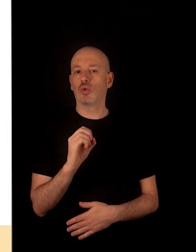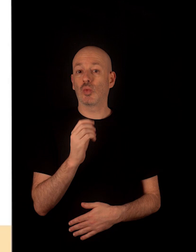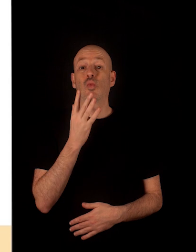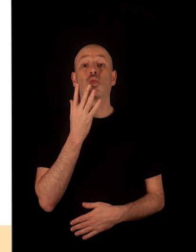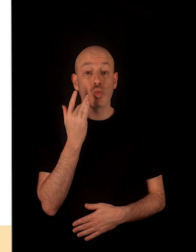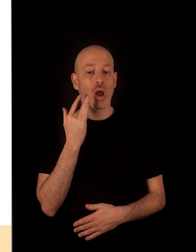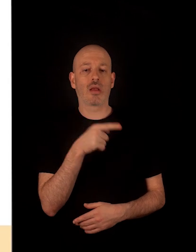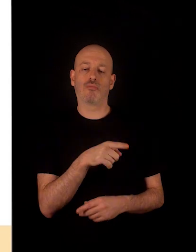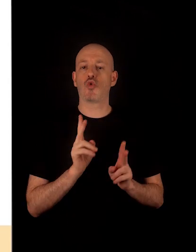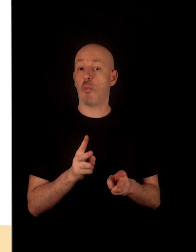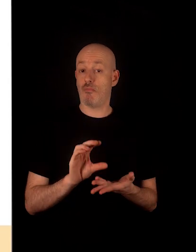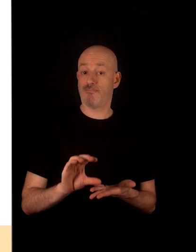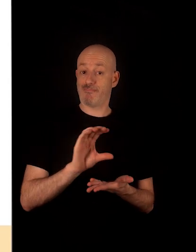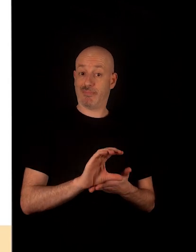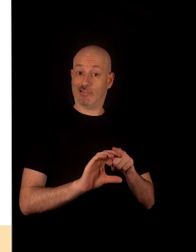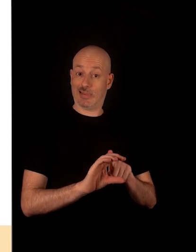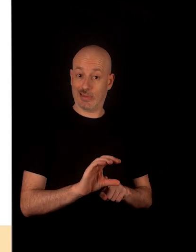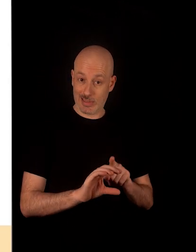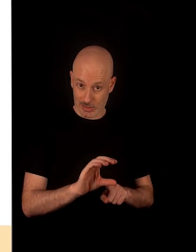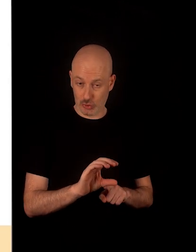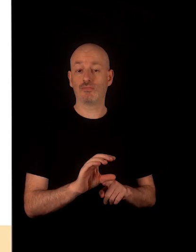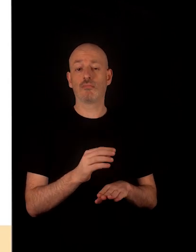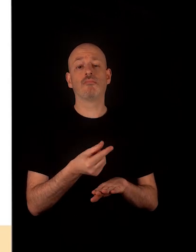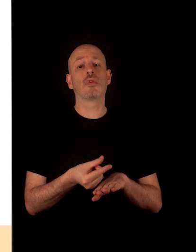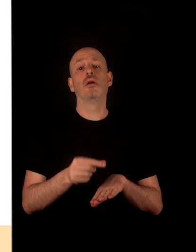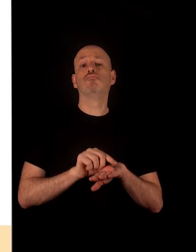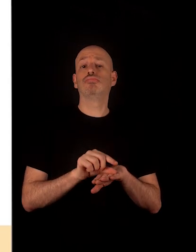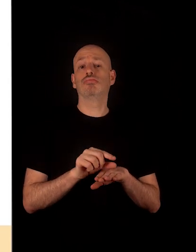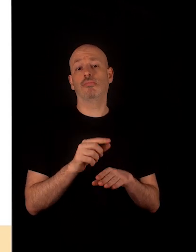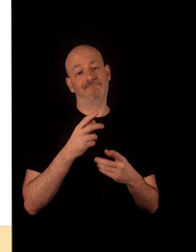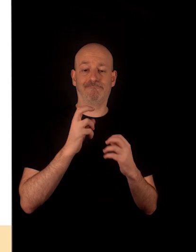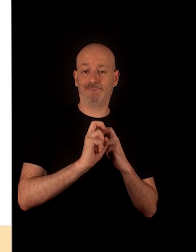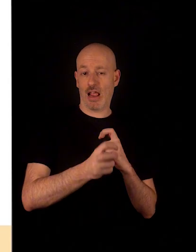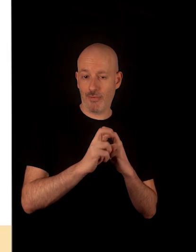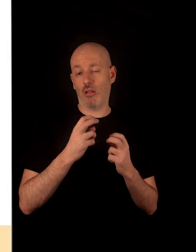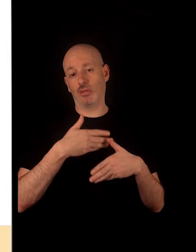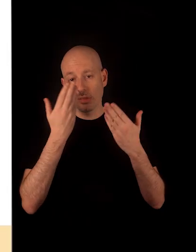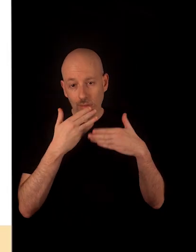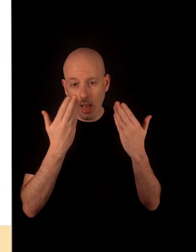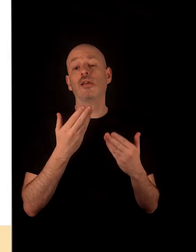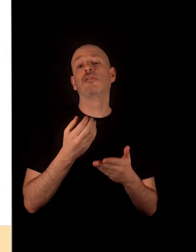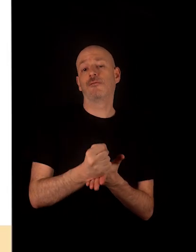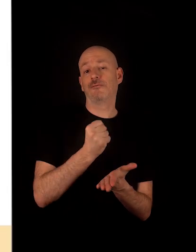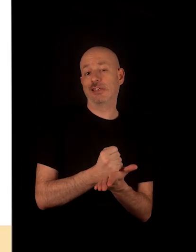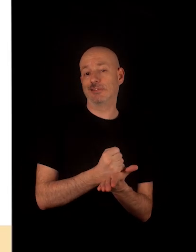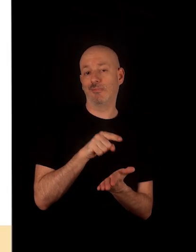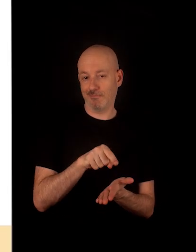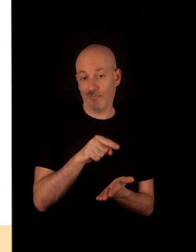and connect through arts, nature and somatic practices. Now, the grant